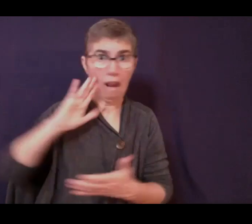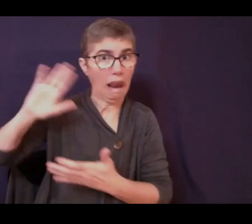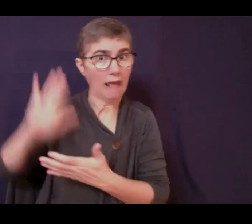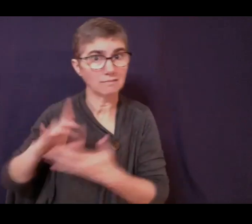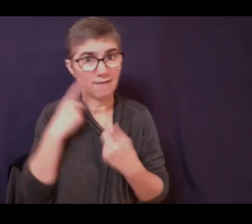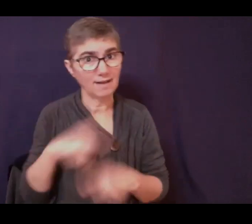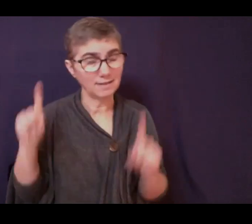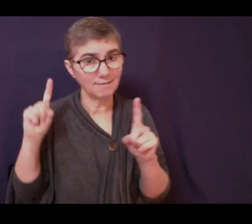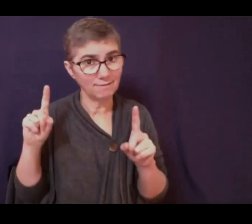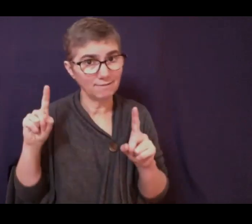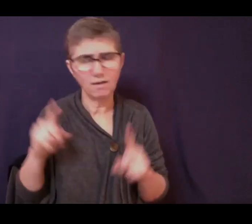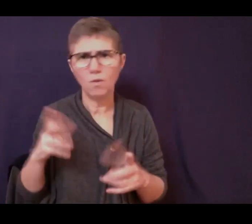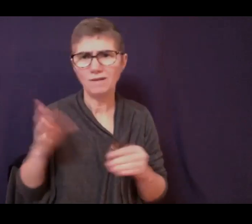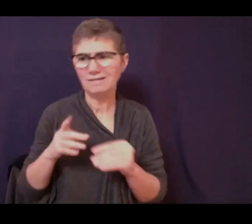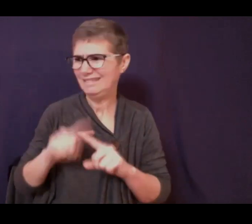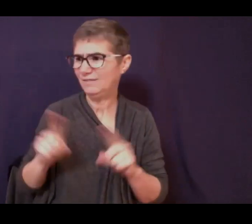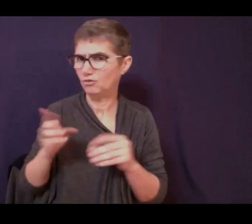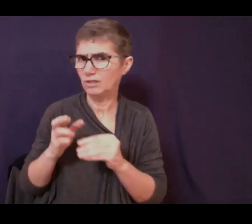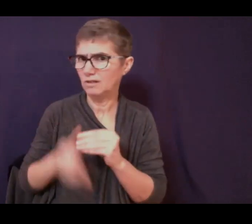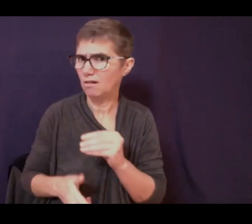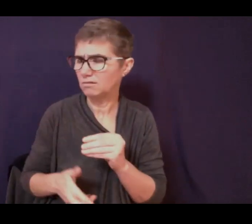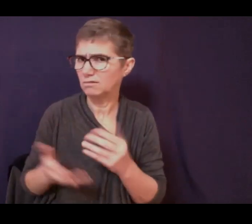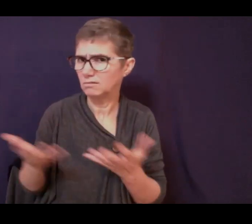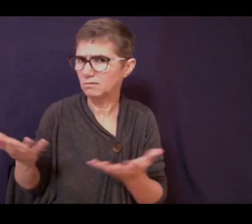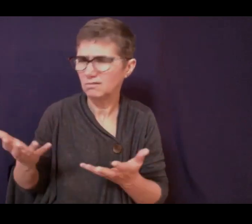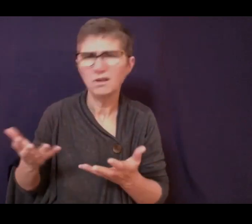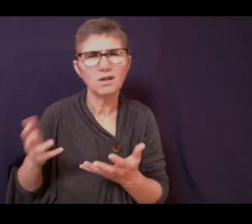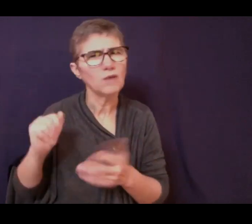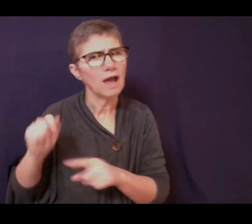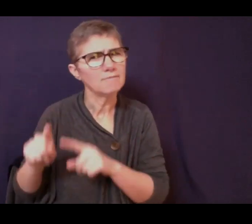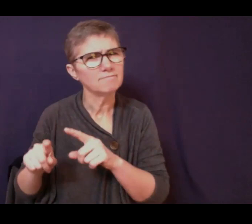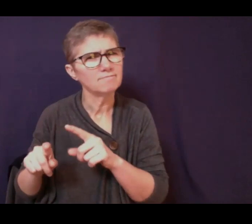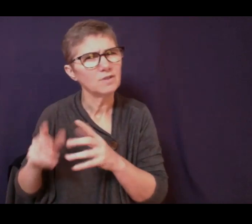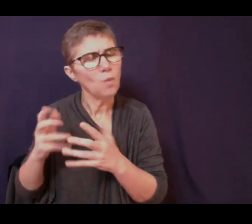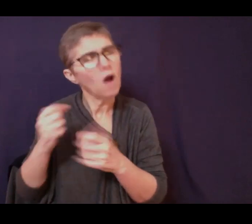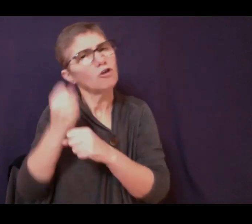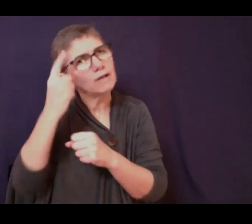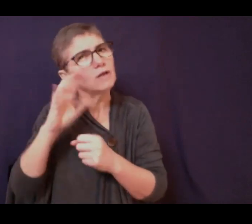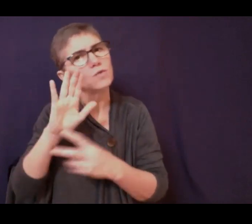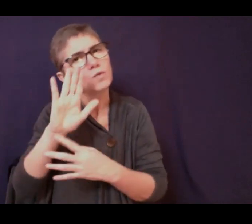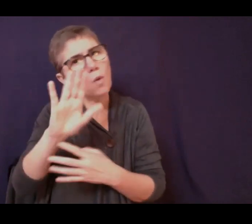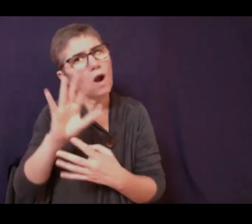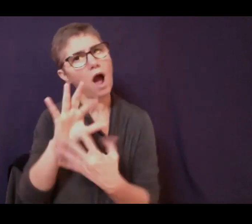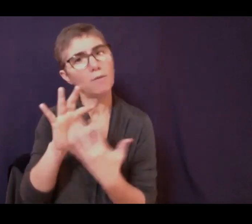different result might we be able to expect um so you could kind of understand what your options are between different kinds of accommodations